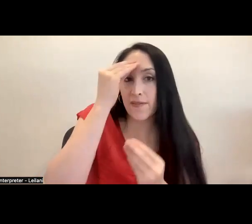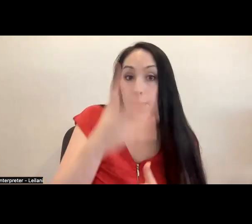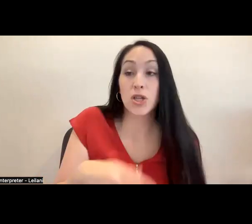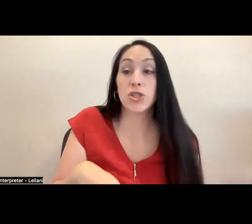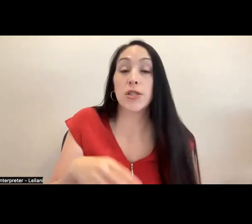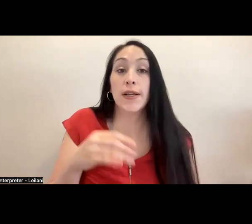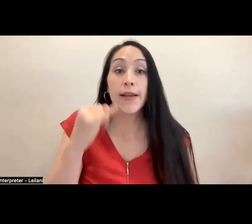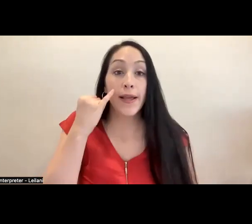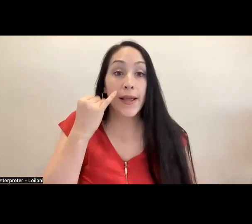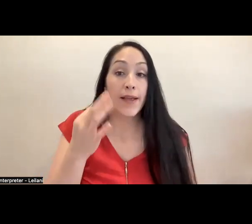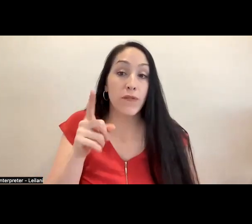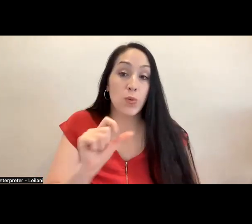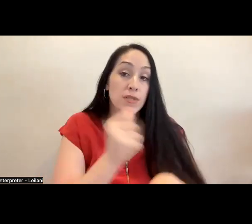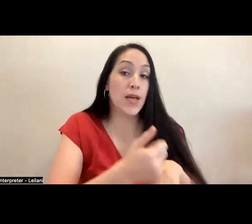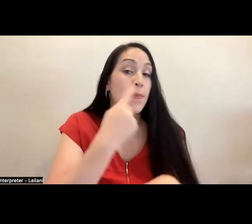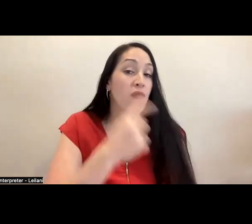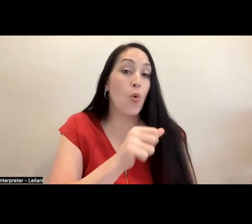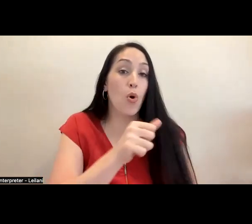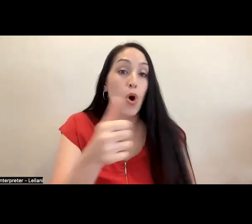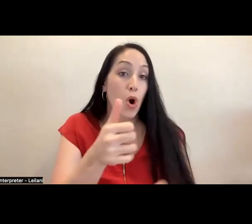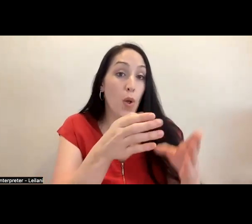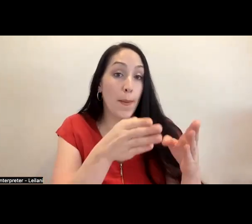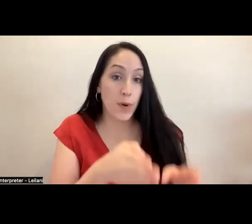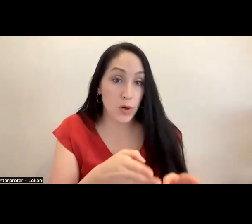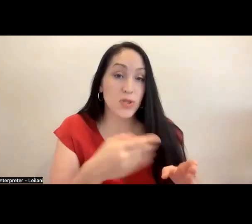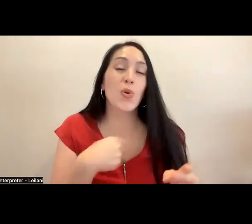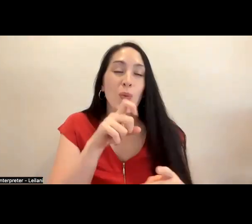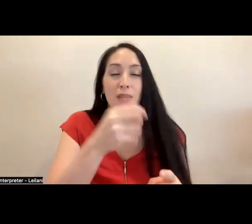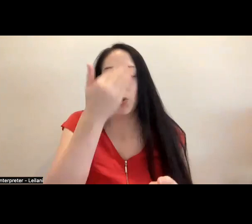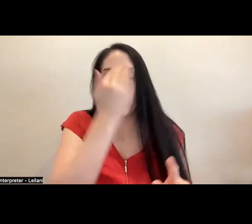somebody, we're gonna need to know that person with the disability, their information as